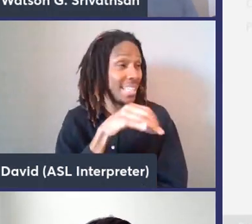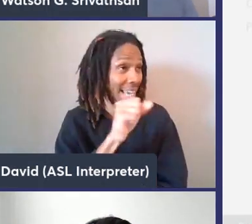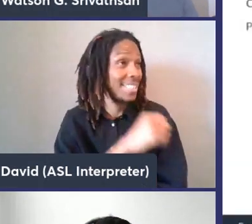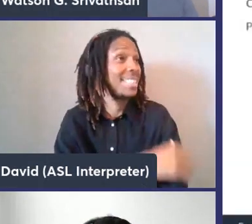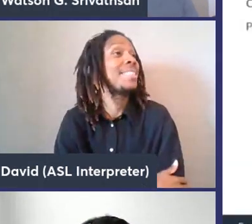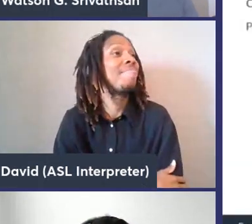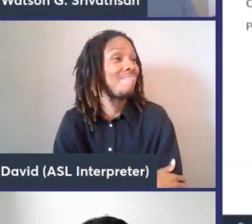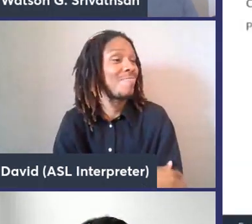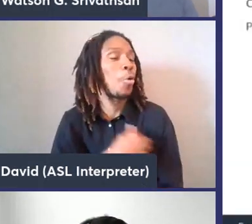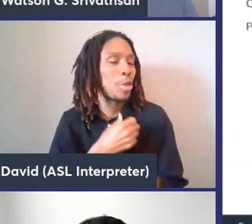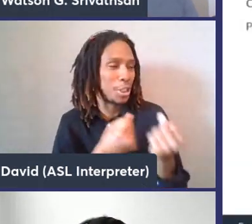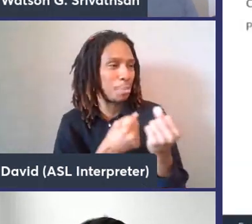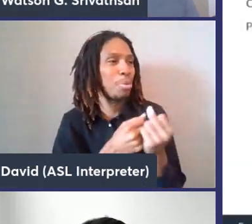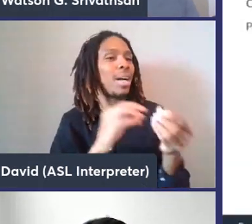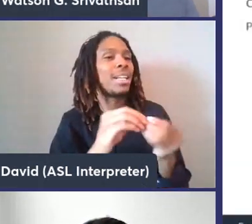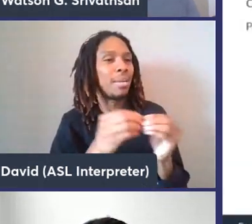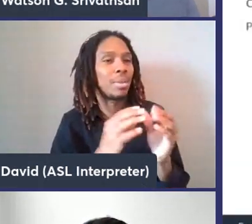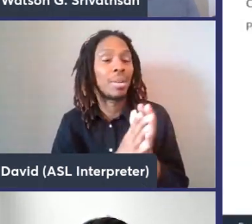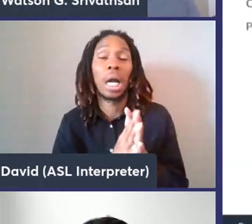So let's say 100.